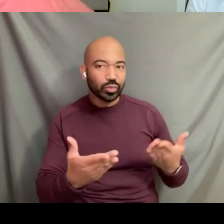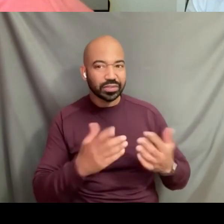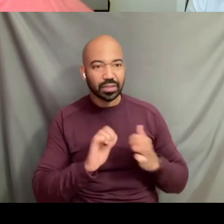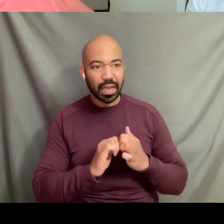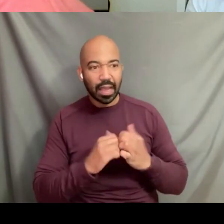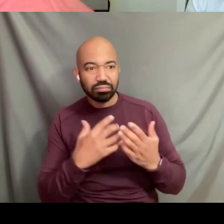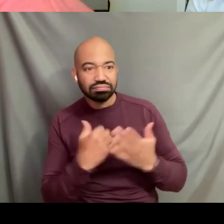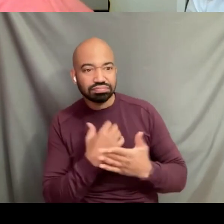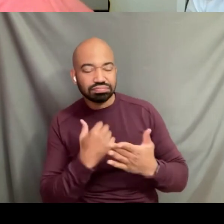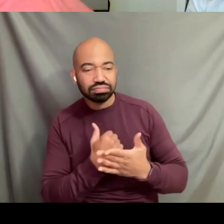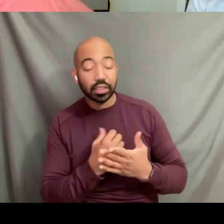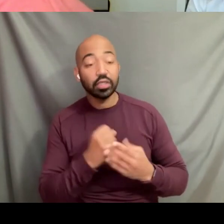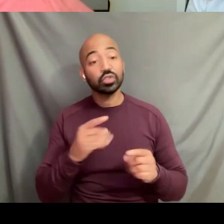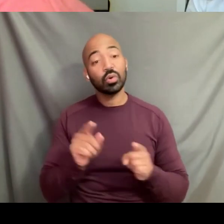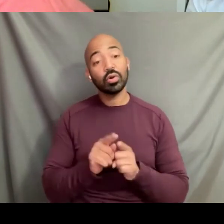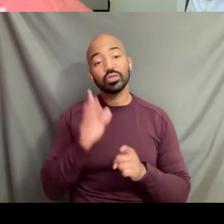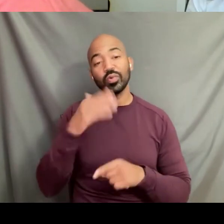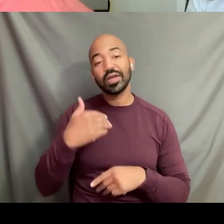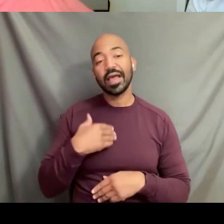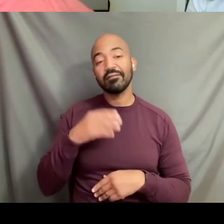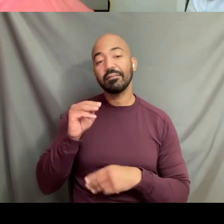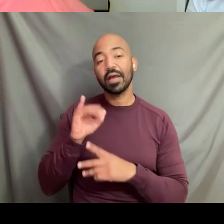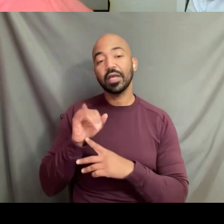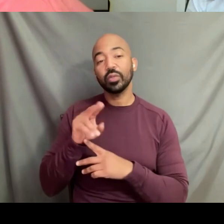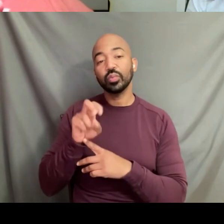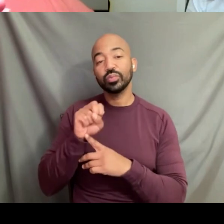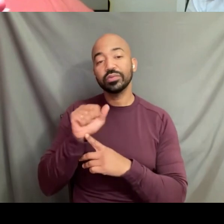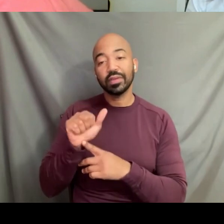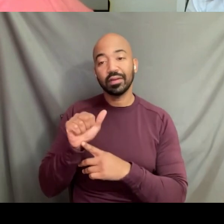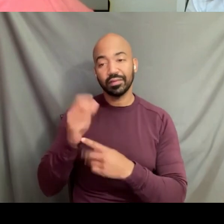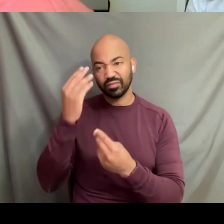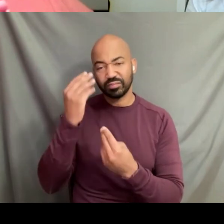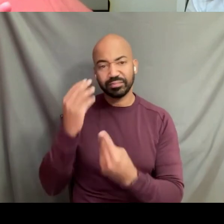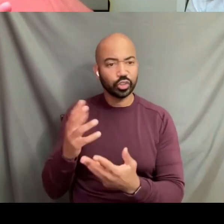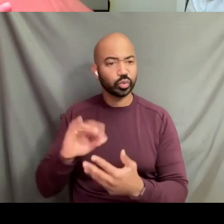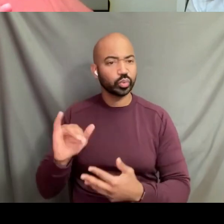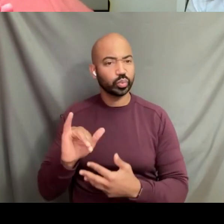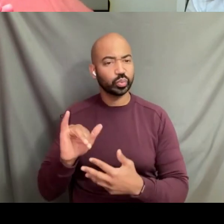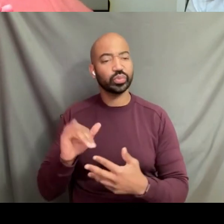and a phone number. We try and facilitate that connection with the disability services